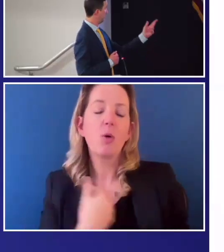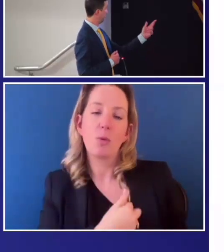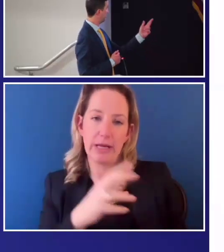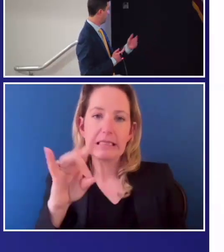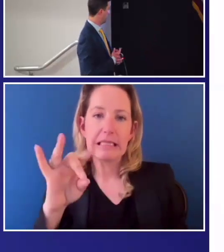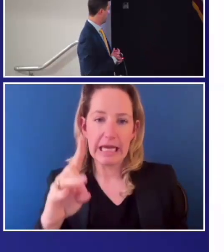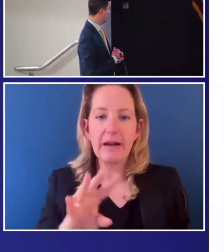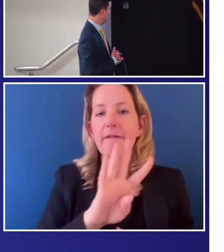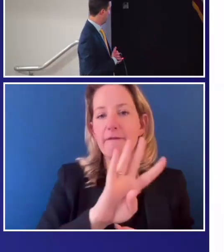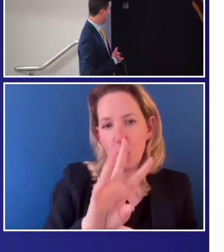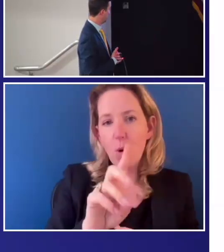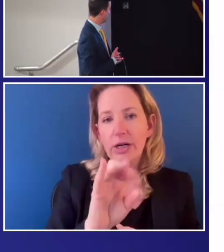by four-digit CIP level.